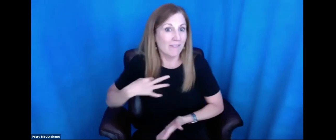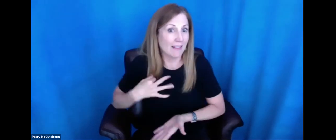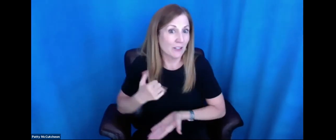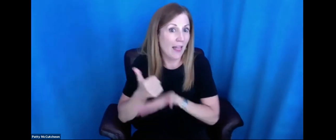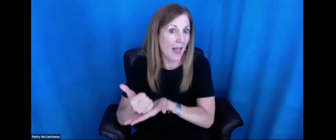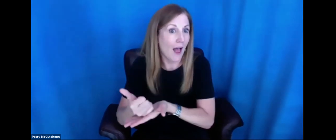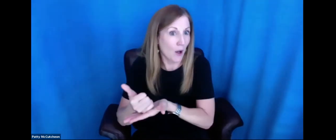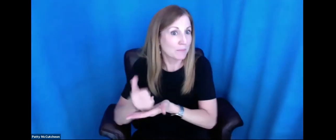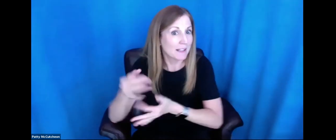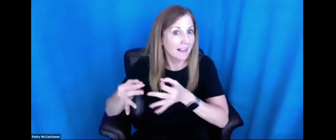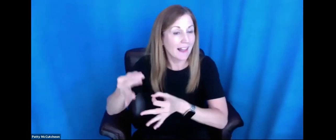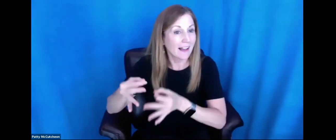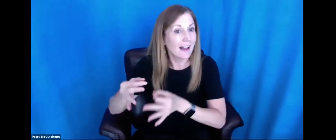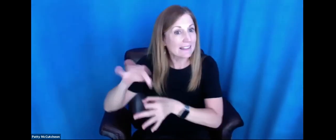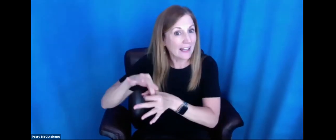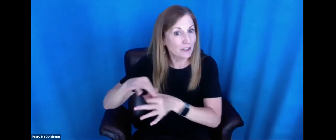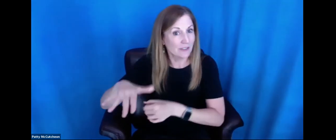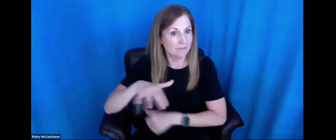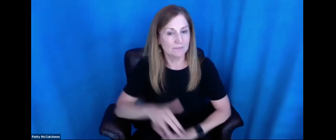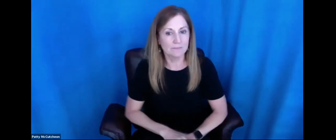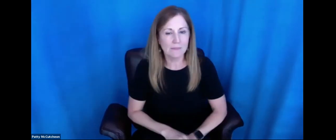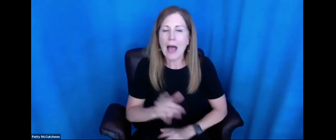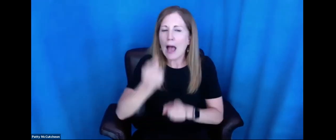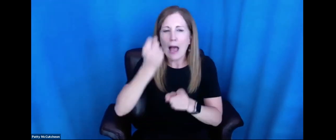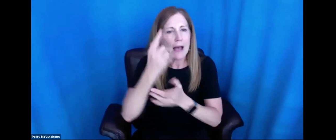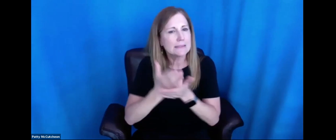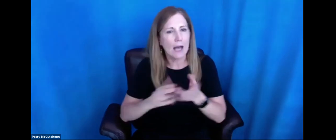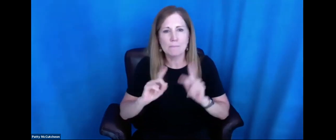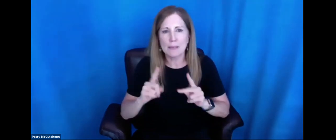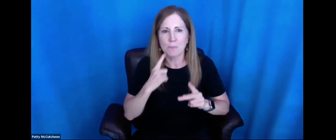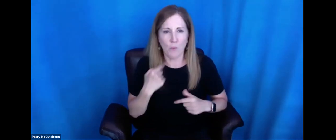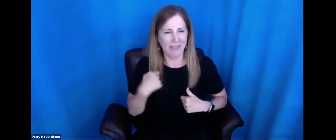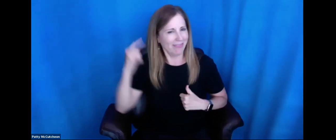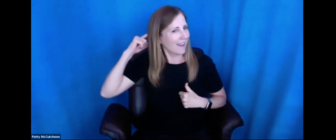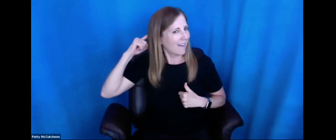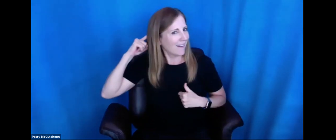I totally understand how someone might listen to those two requests and say, wait a minute.